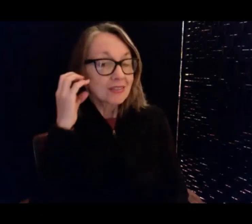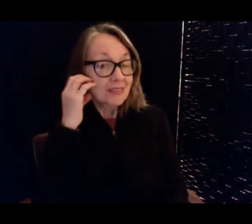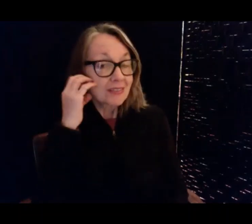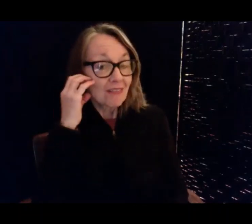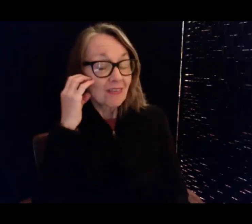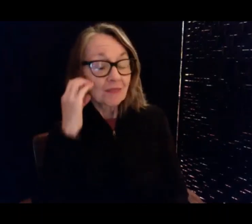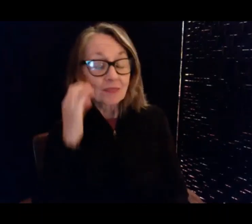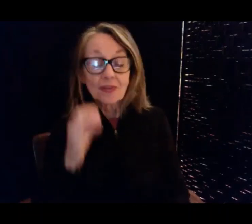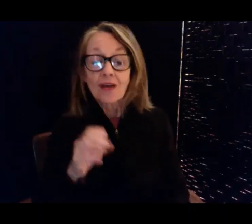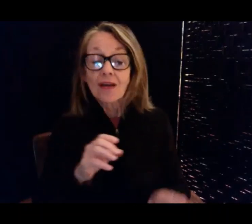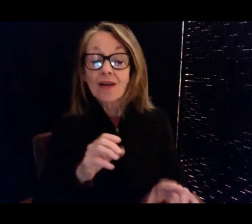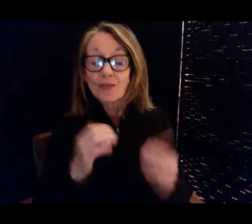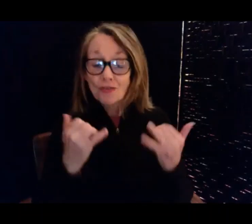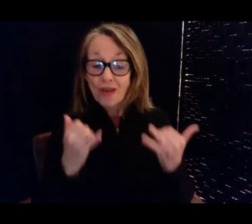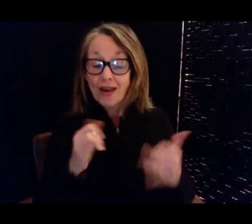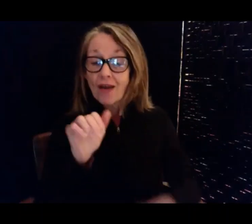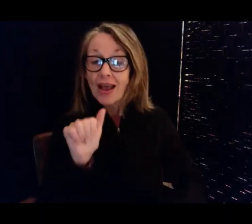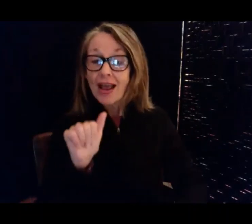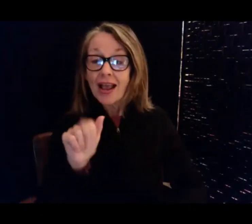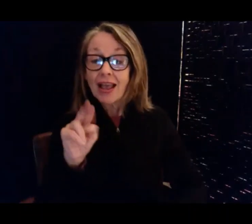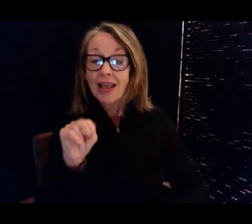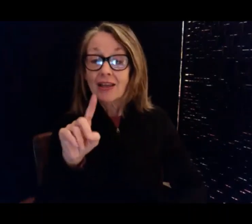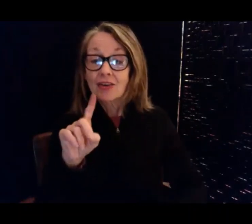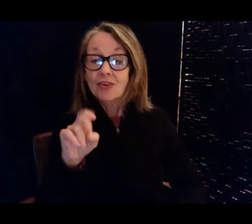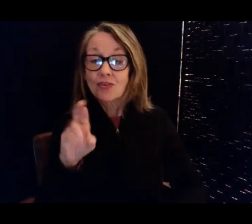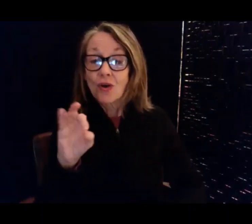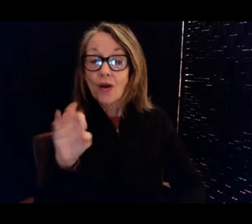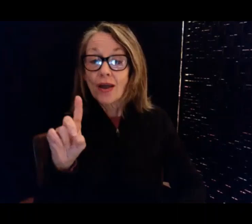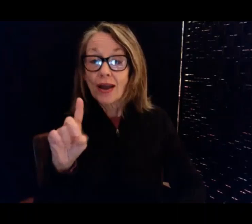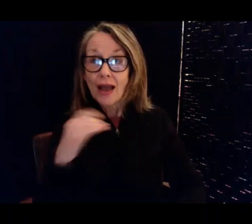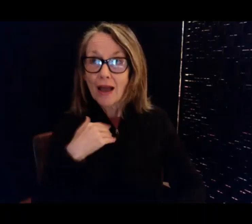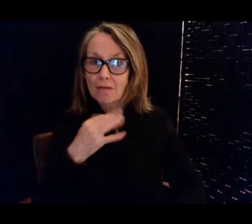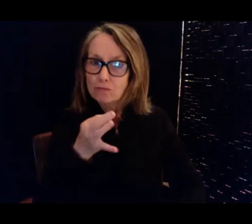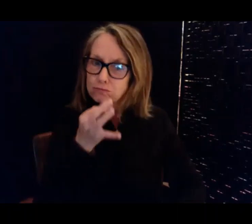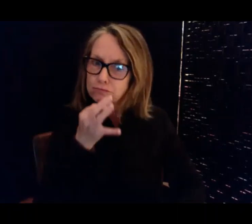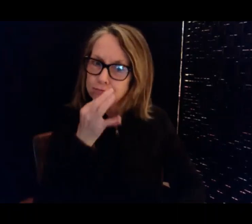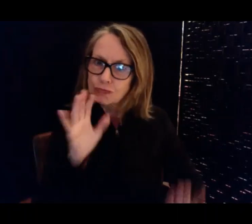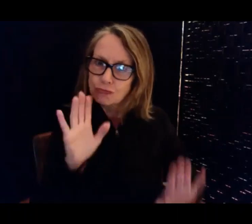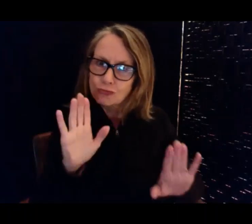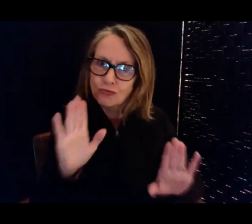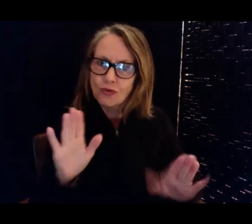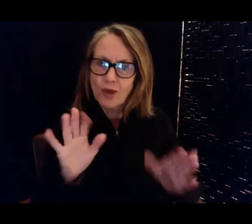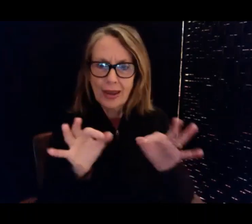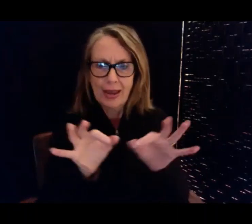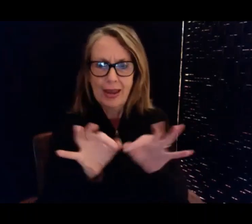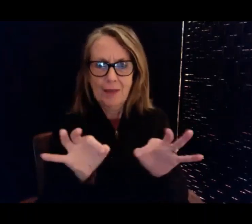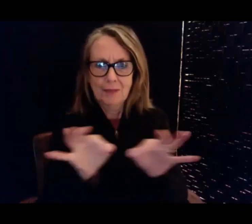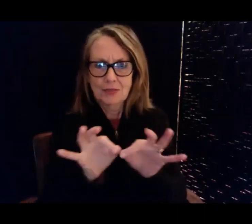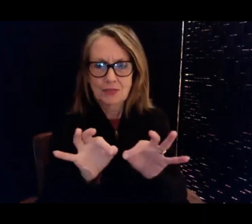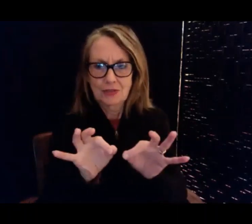the present time has good captioning for their phones and it's free but